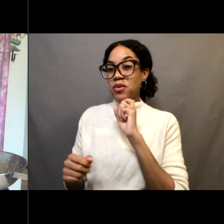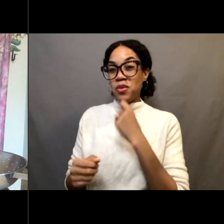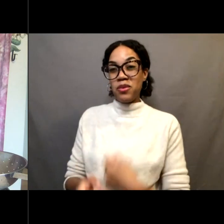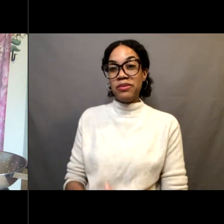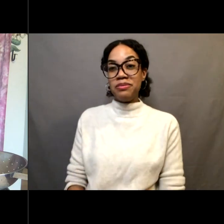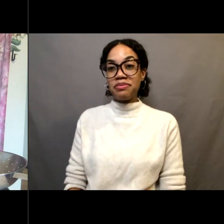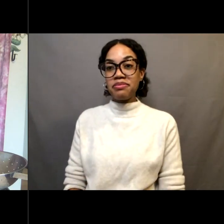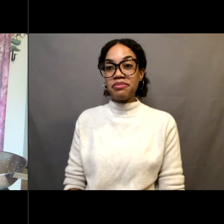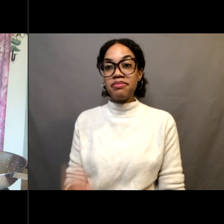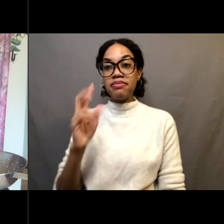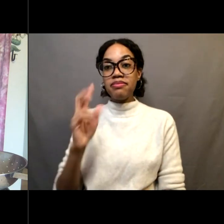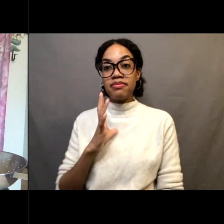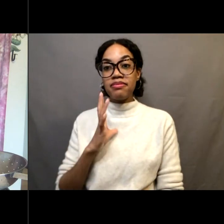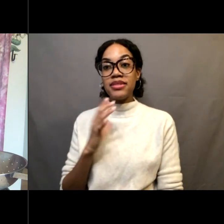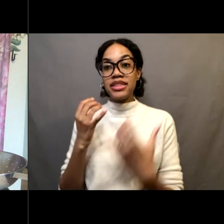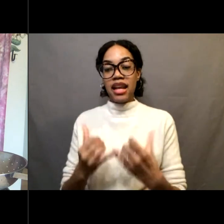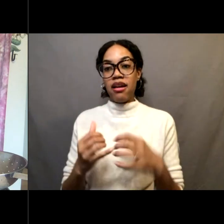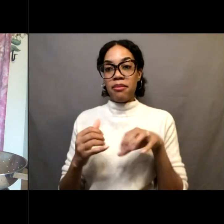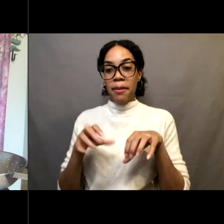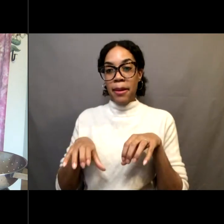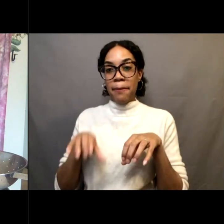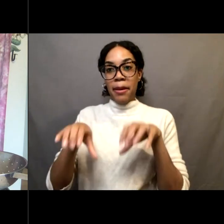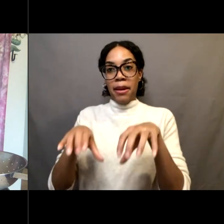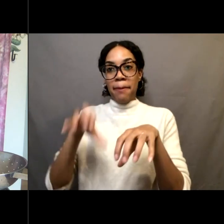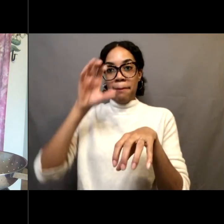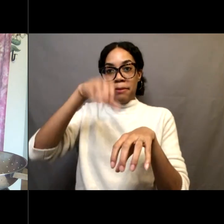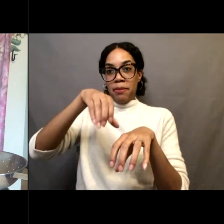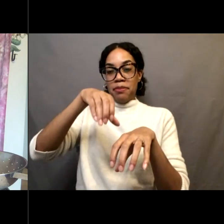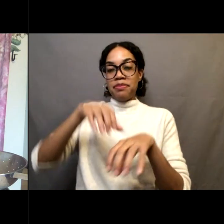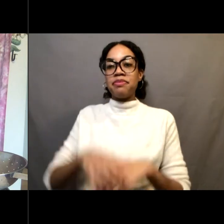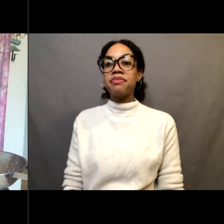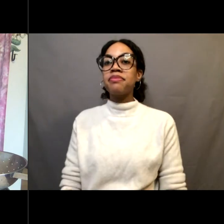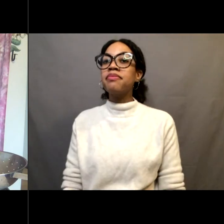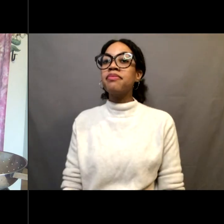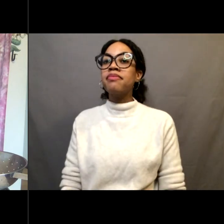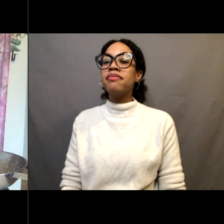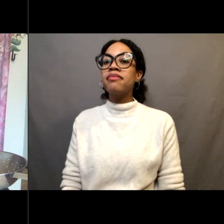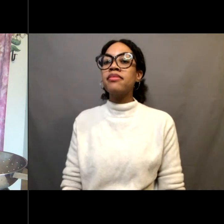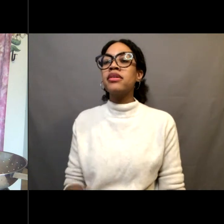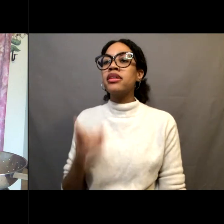Now there was something else you guys were concerned with besides flooding from the bottom, you were worried about...